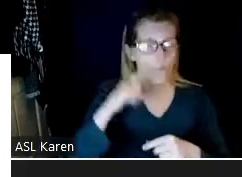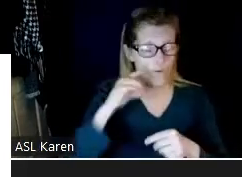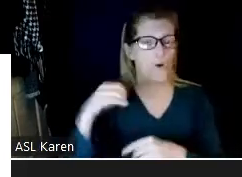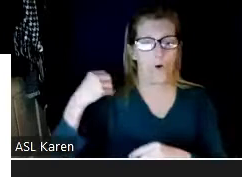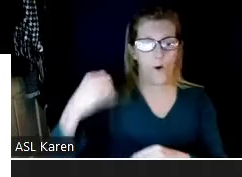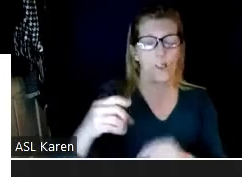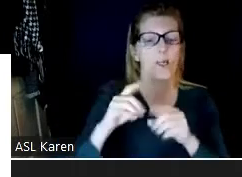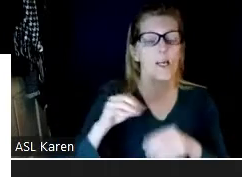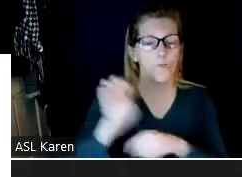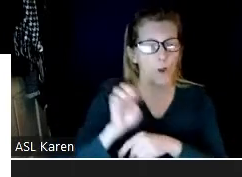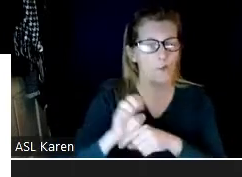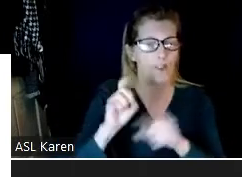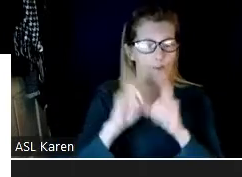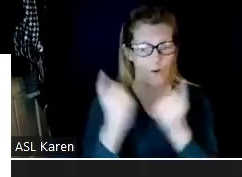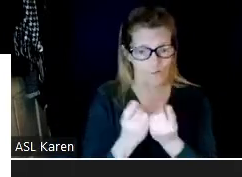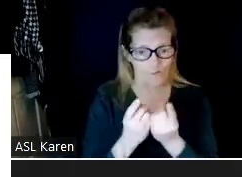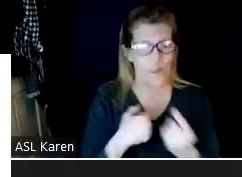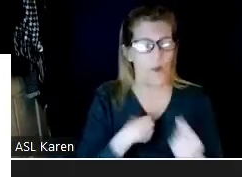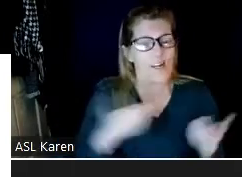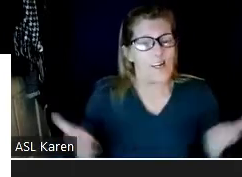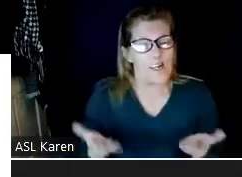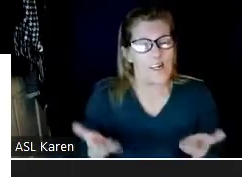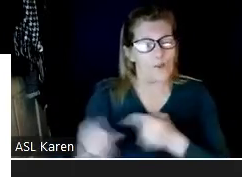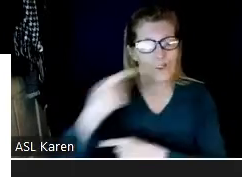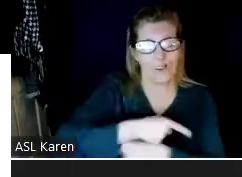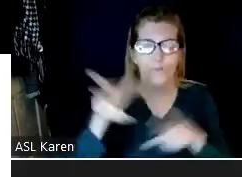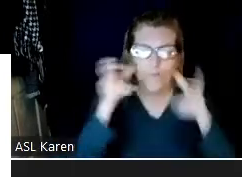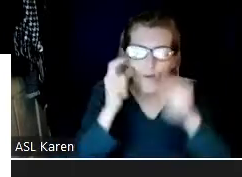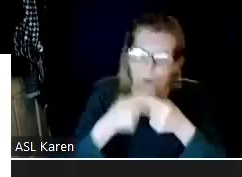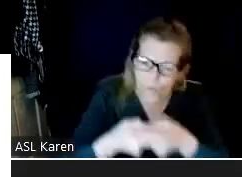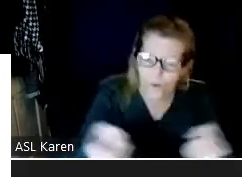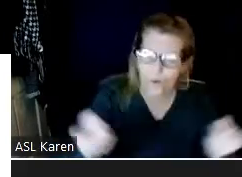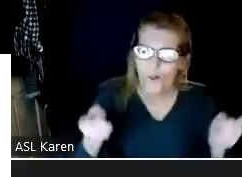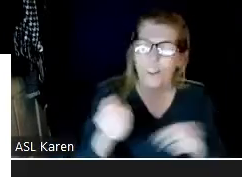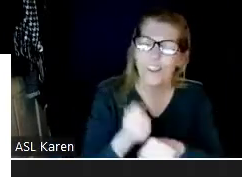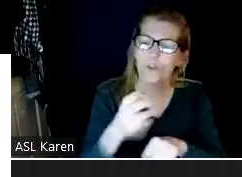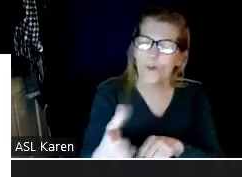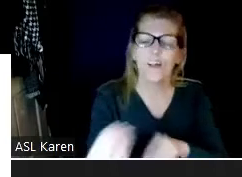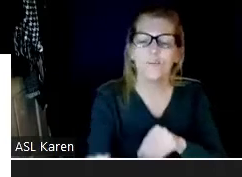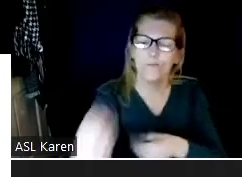15:04:42 And we're here today really to hear from you and to get your input about the budget